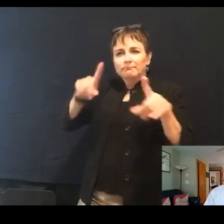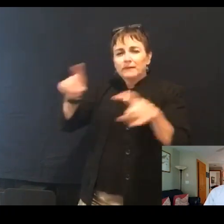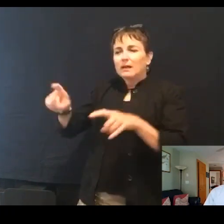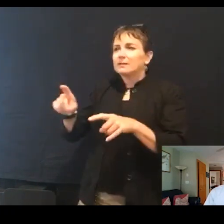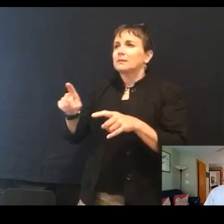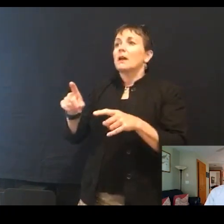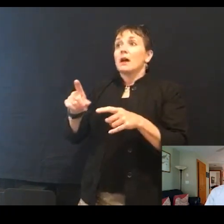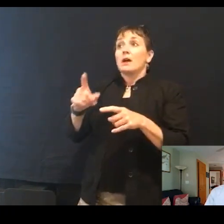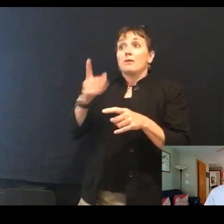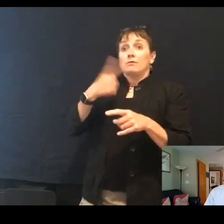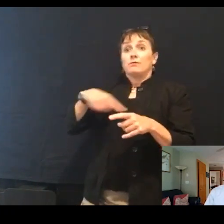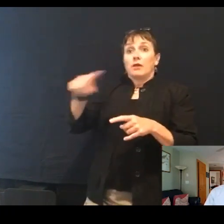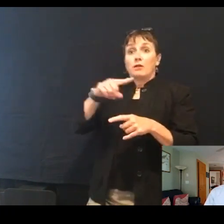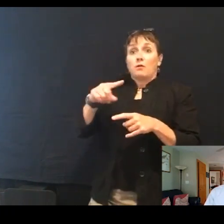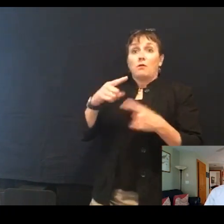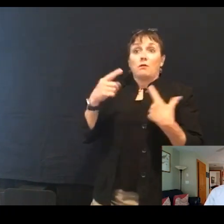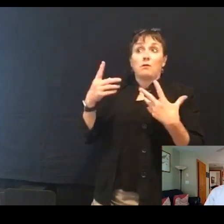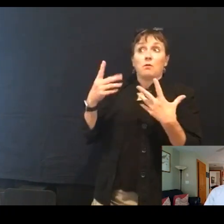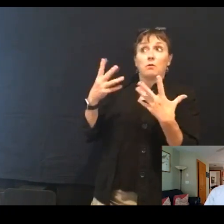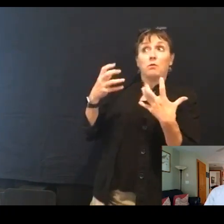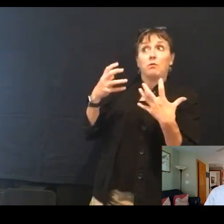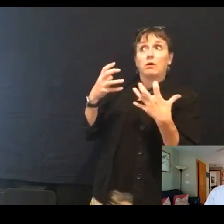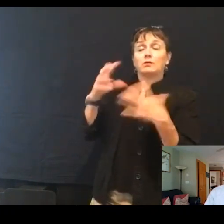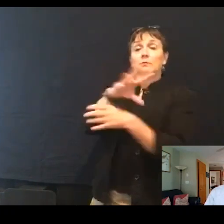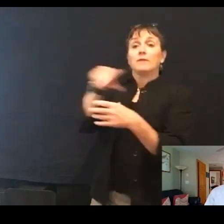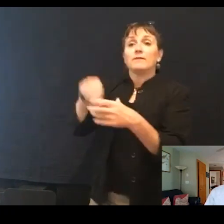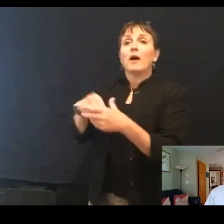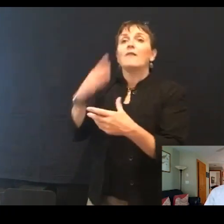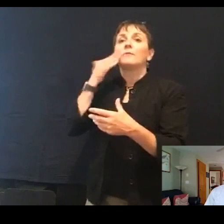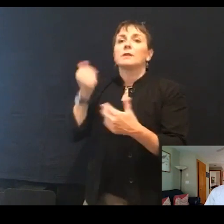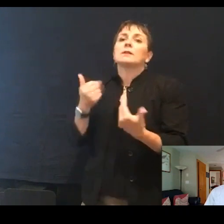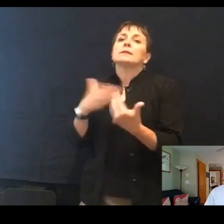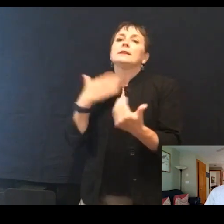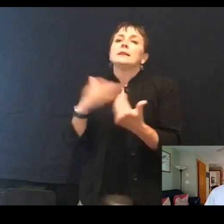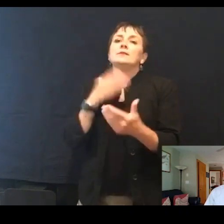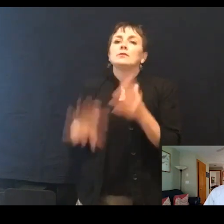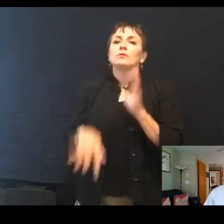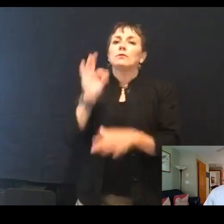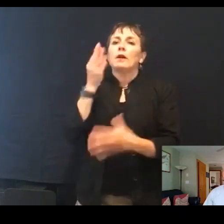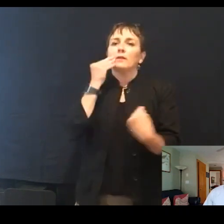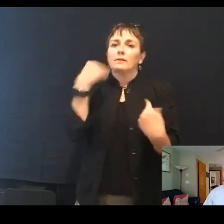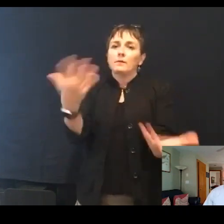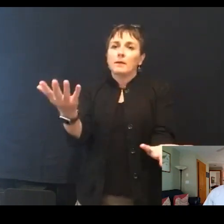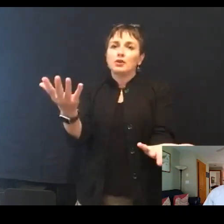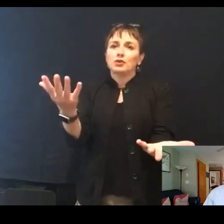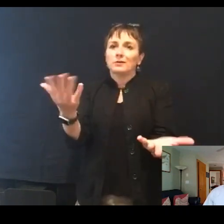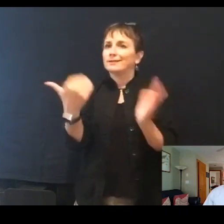They may be drawn to this because the data is out there. They can find it easily, and, therefore,